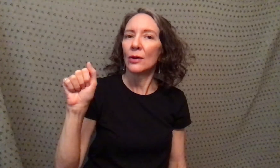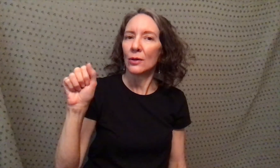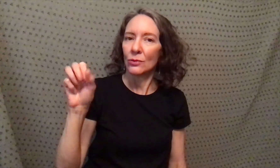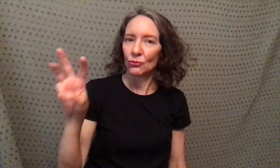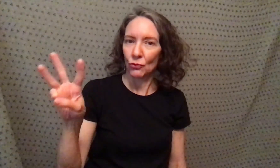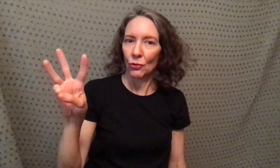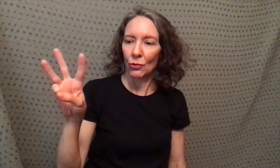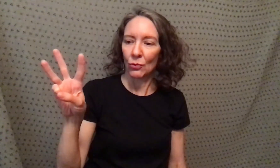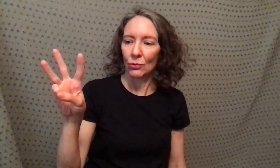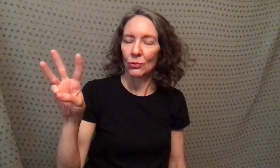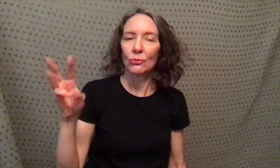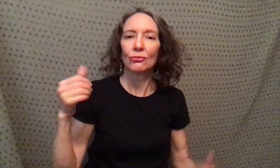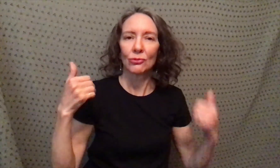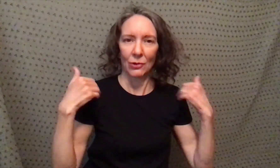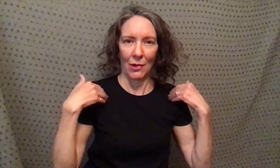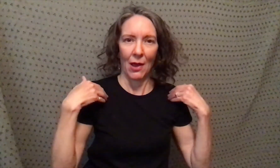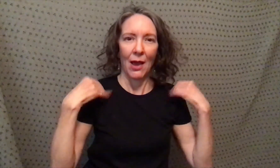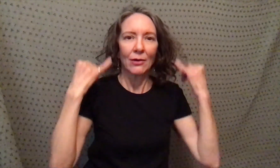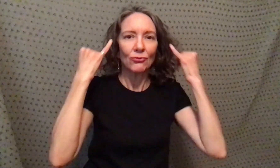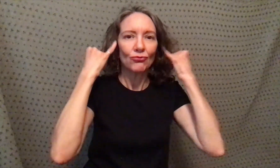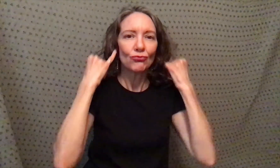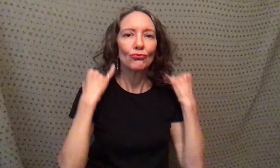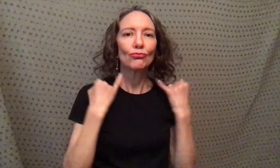it's made of straw,